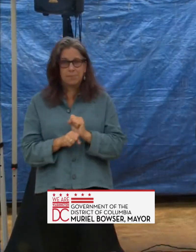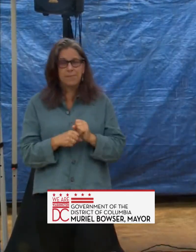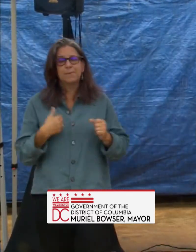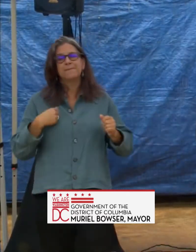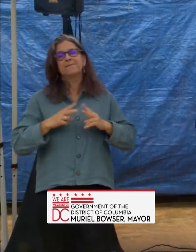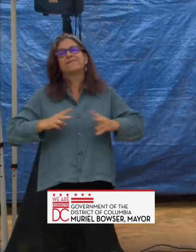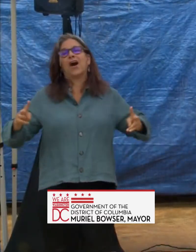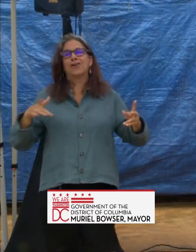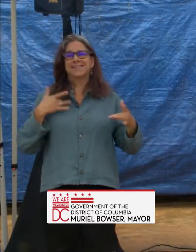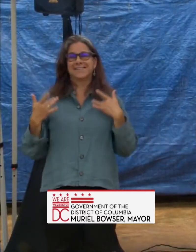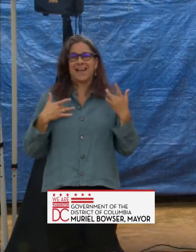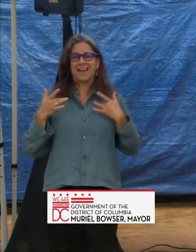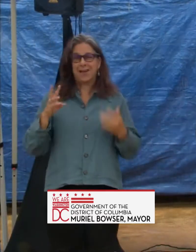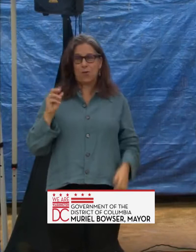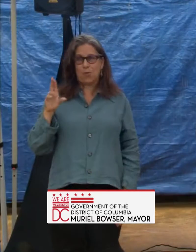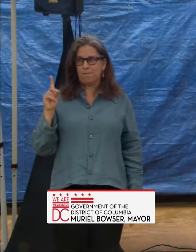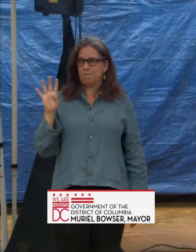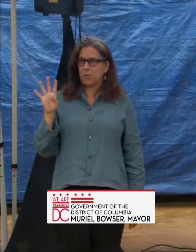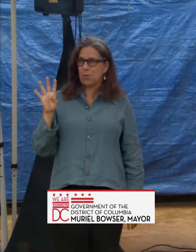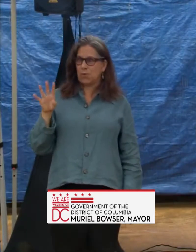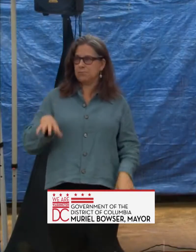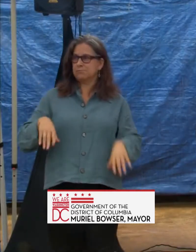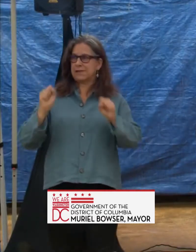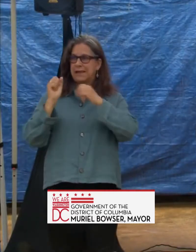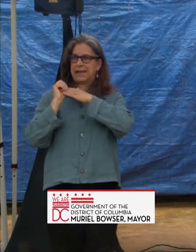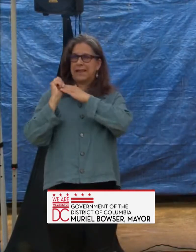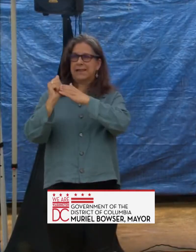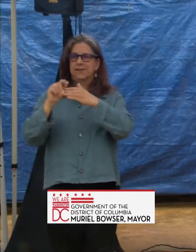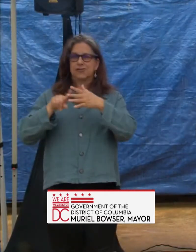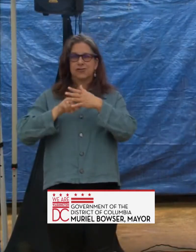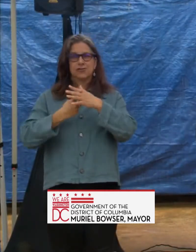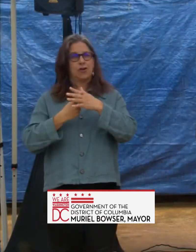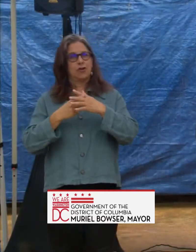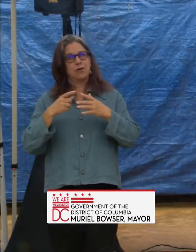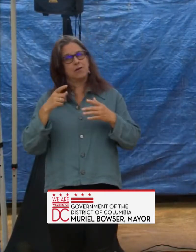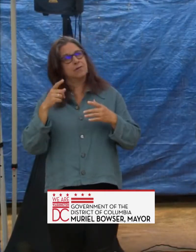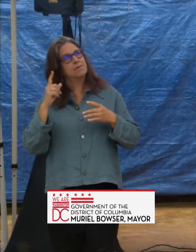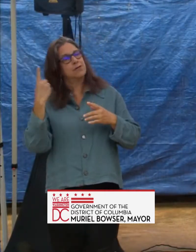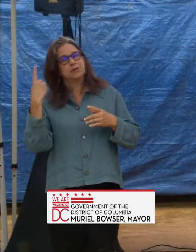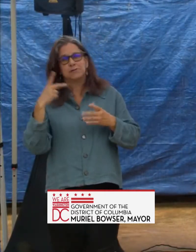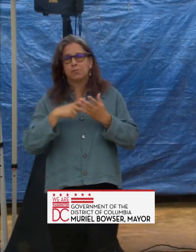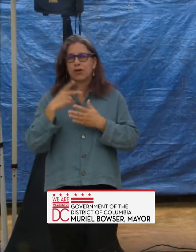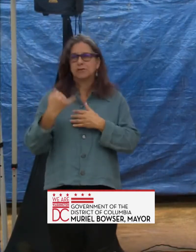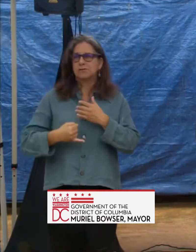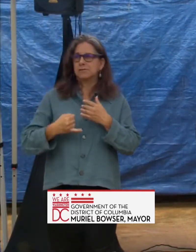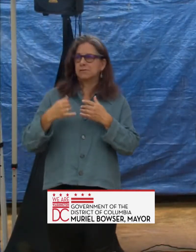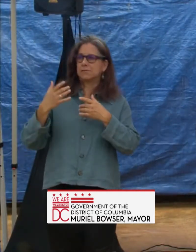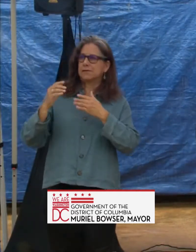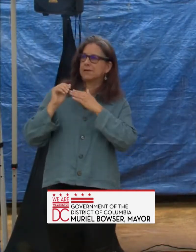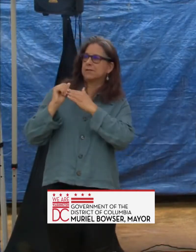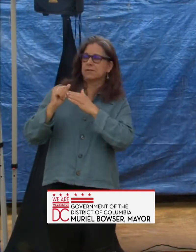AND KICK IT OFF FOR THE ENTIRE CITY OF WASHINGTON, D.C. AS THE MAYOR DID, I WANT TO THANK THE WARD 4 ADVISORY TEAM